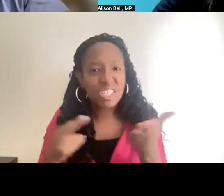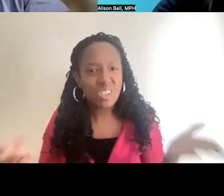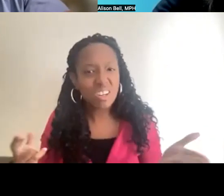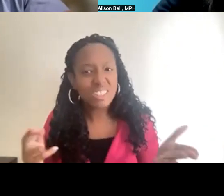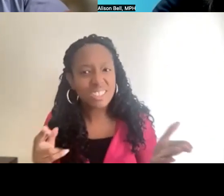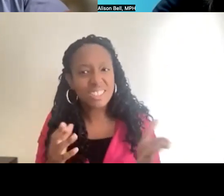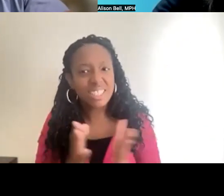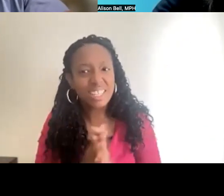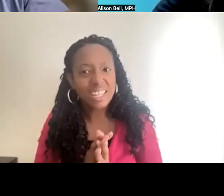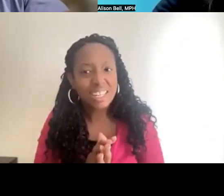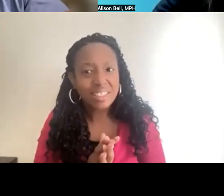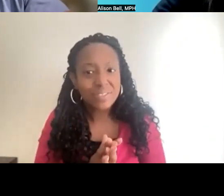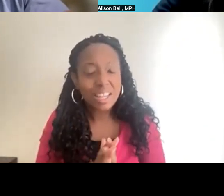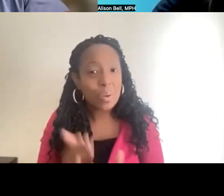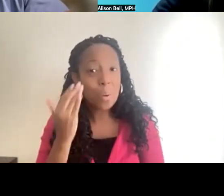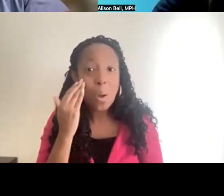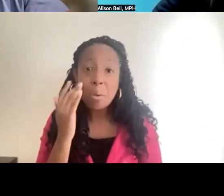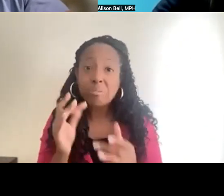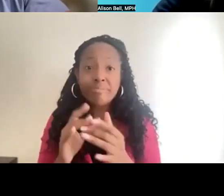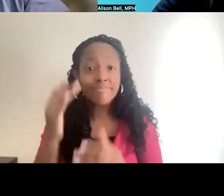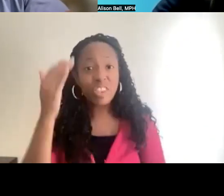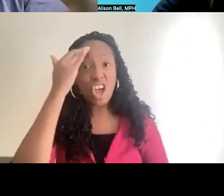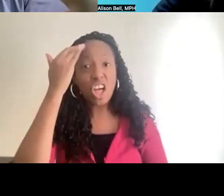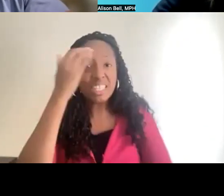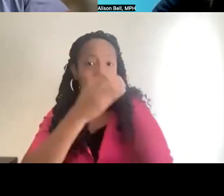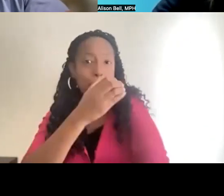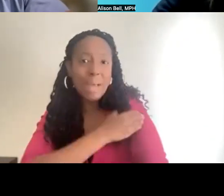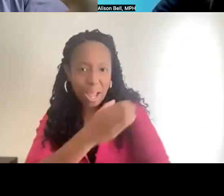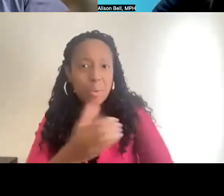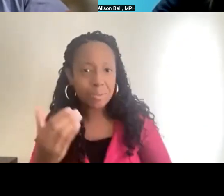used said you know knowledge is power so finding where those resources are can really Empower us